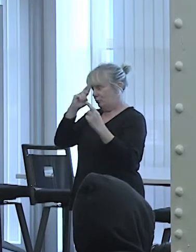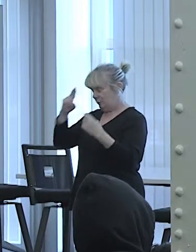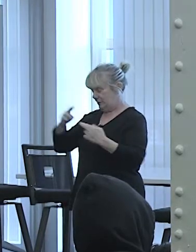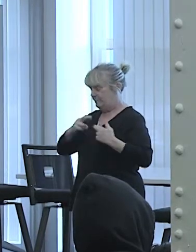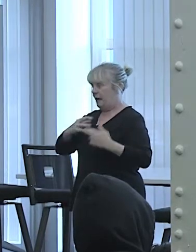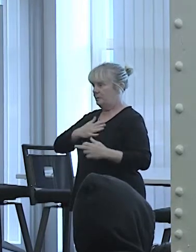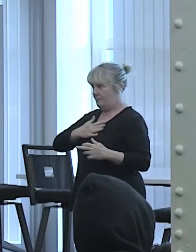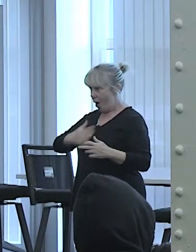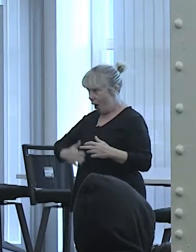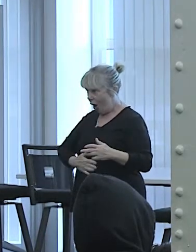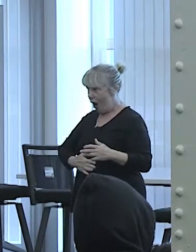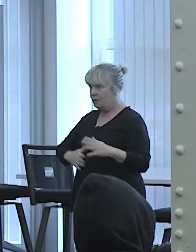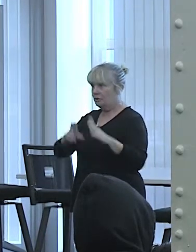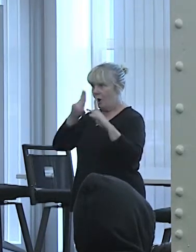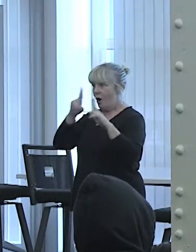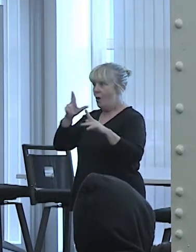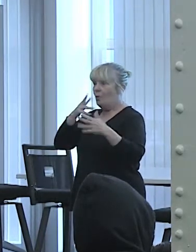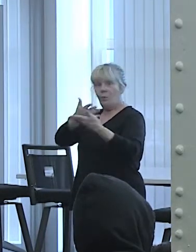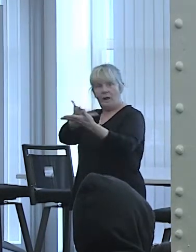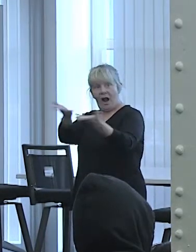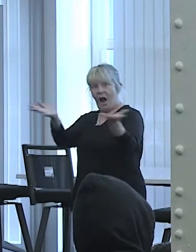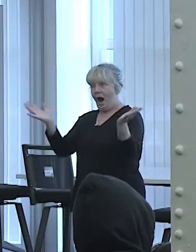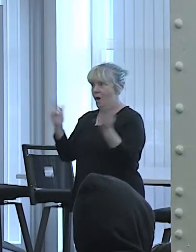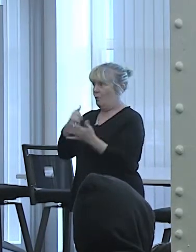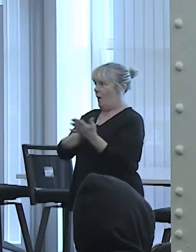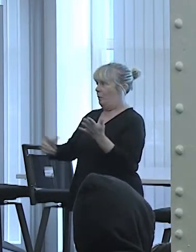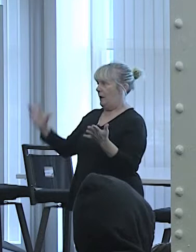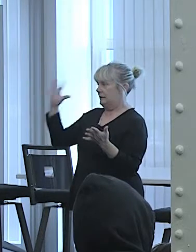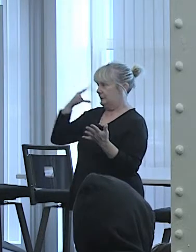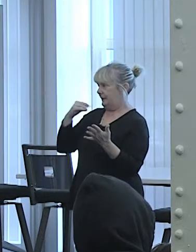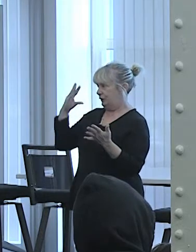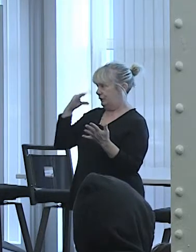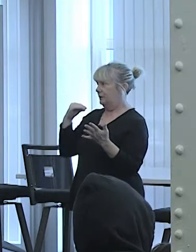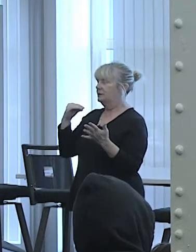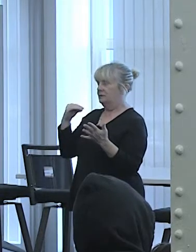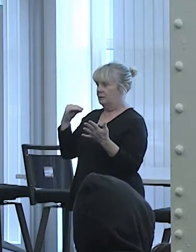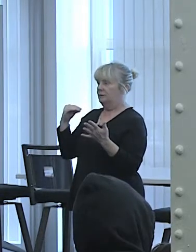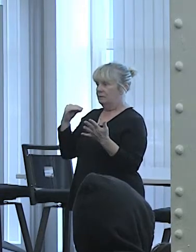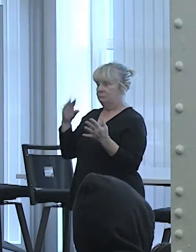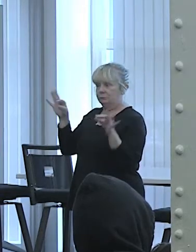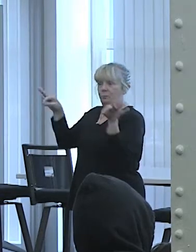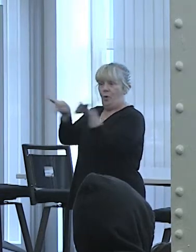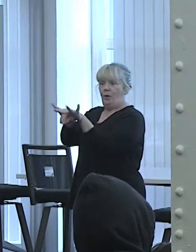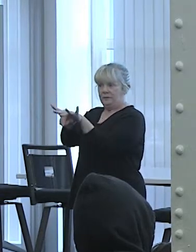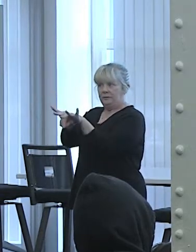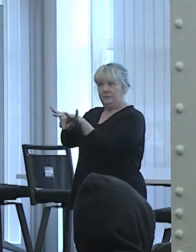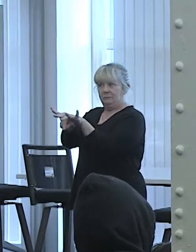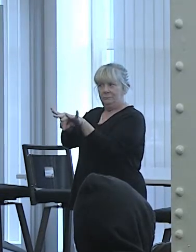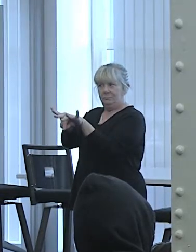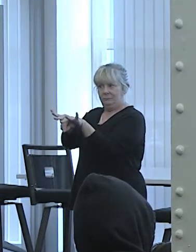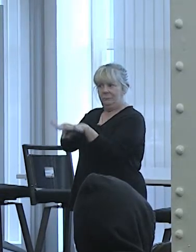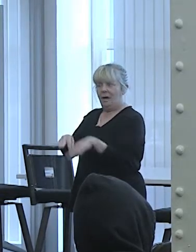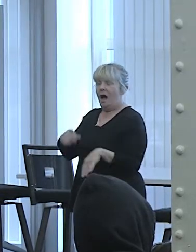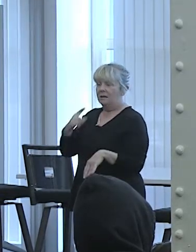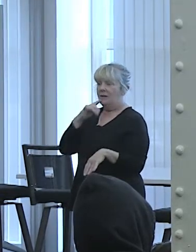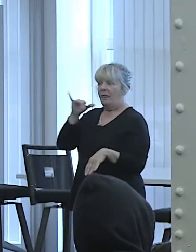who we are and what we're experiencing is incredibly important. In fact, I would say that is central to the work